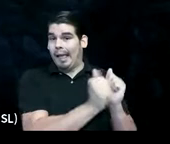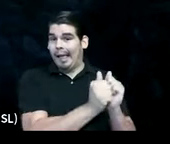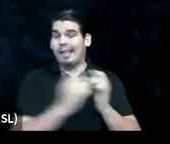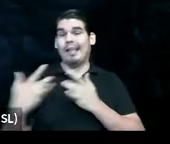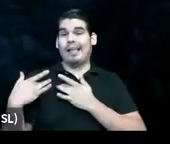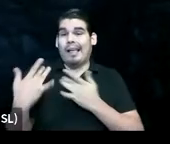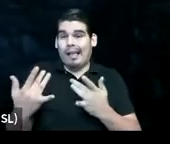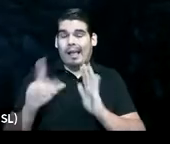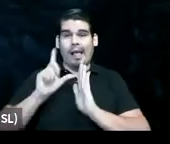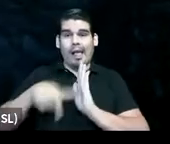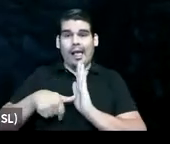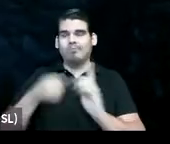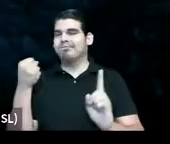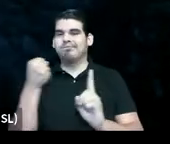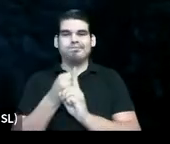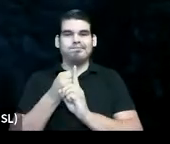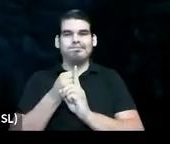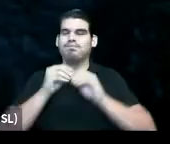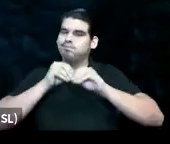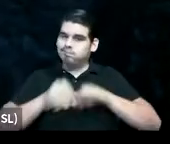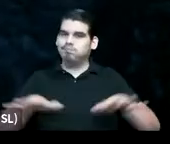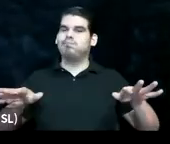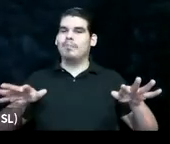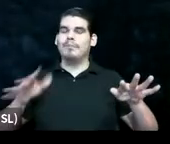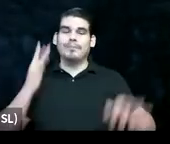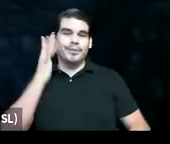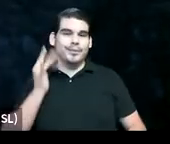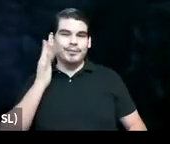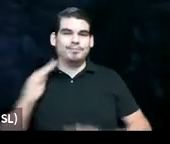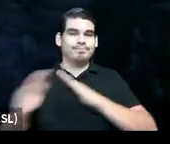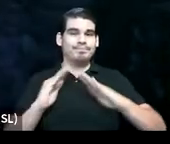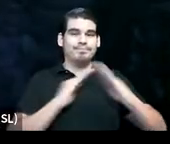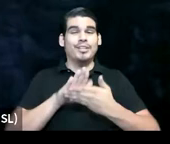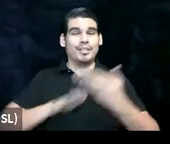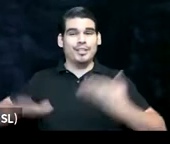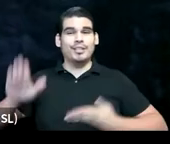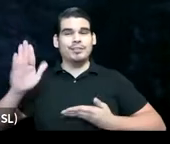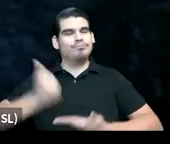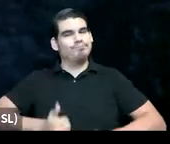Passionate about giving you a yes vote on and also we don't accept any repeating topics. So